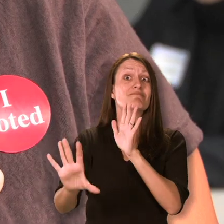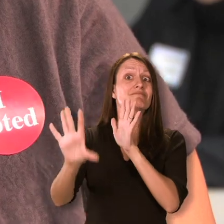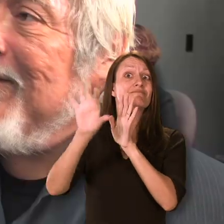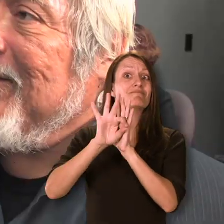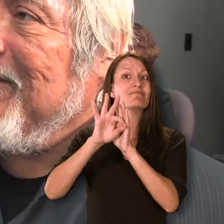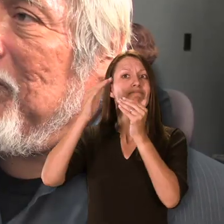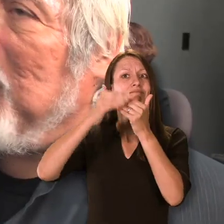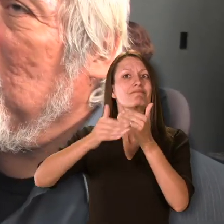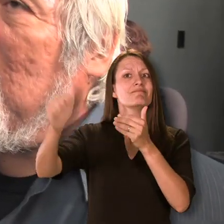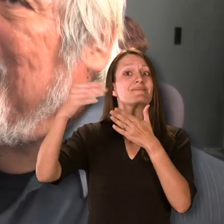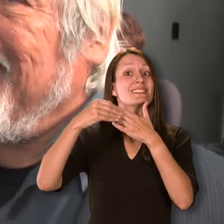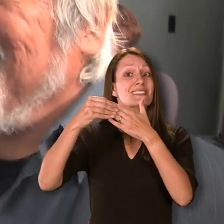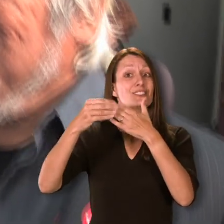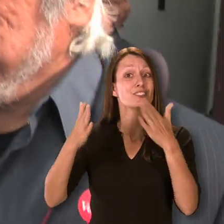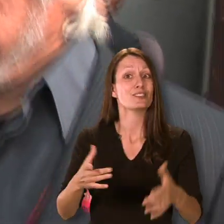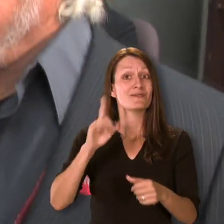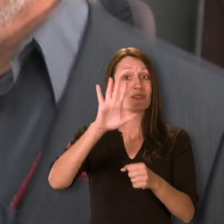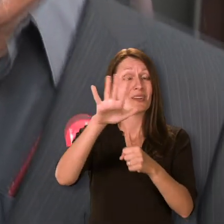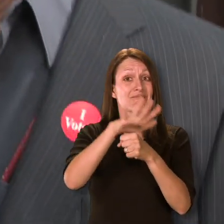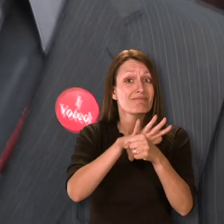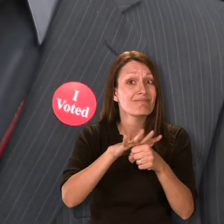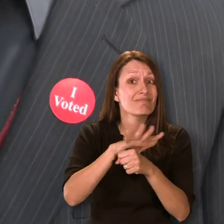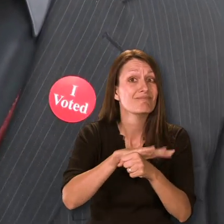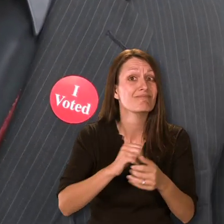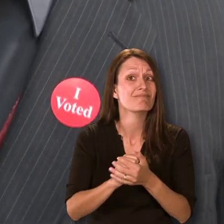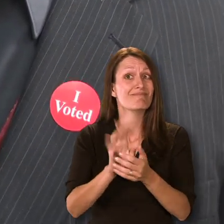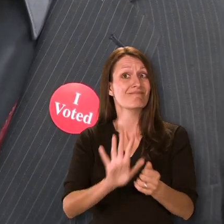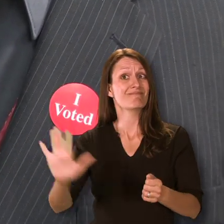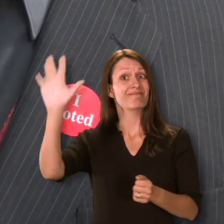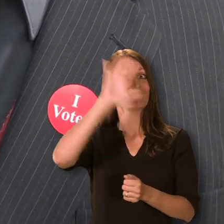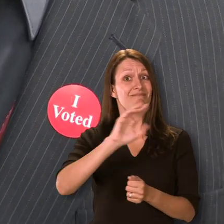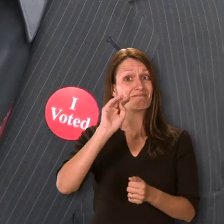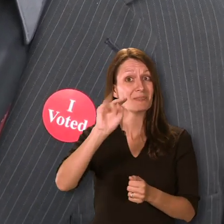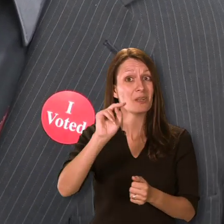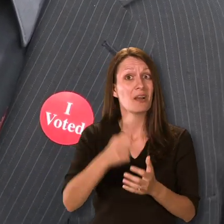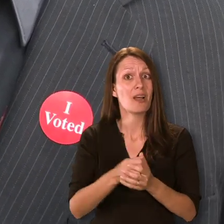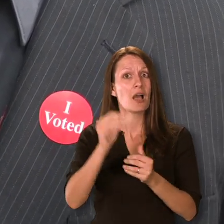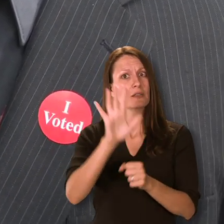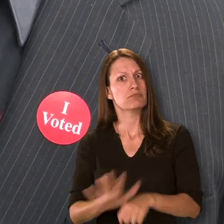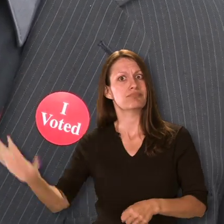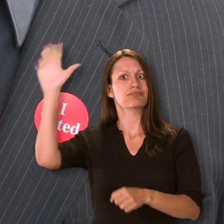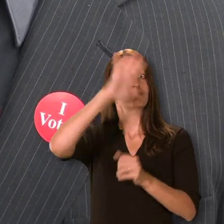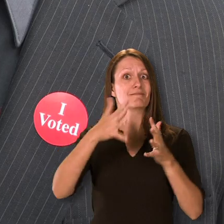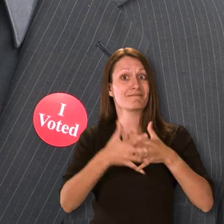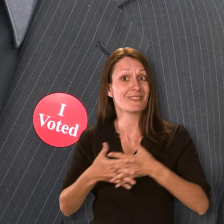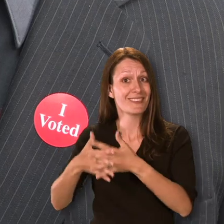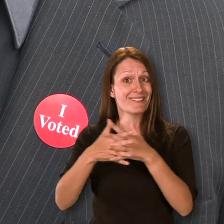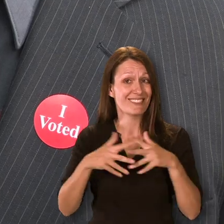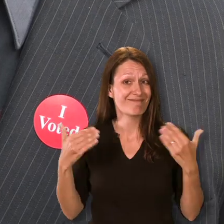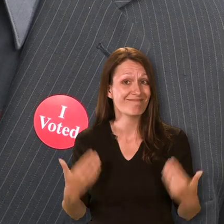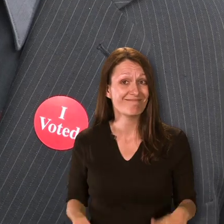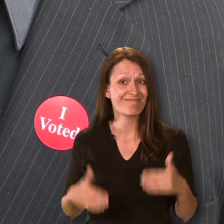the state – even the United States!